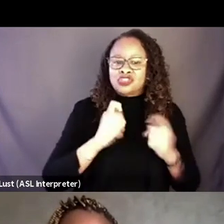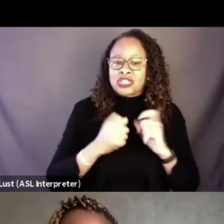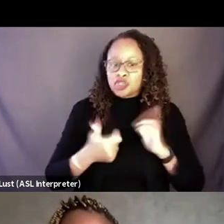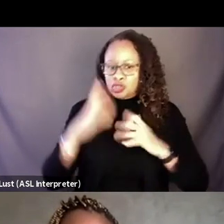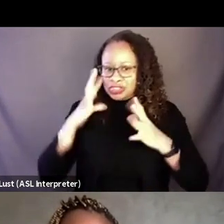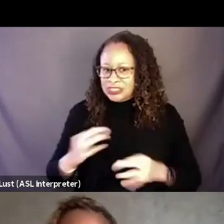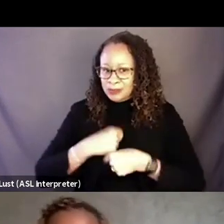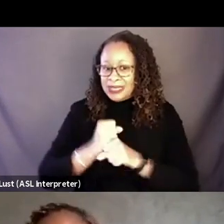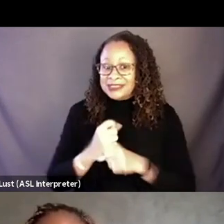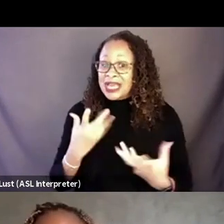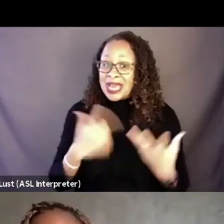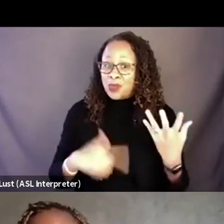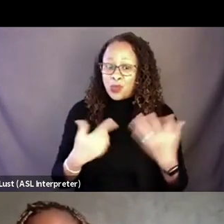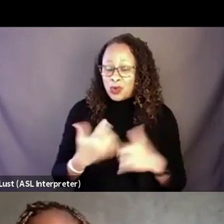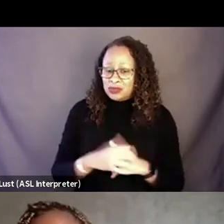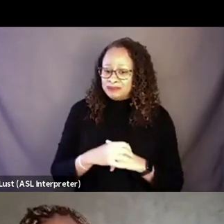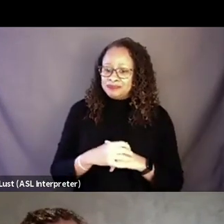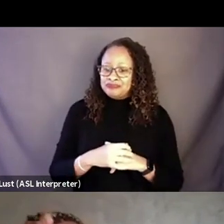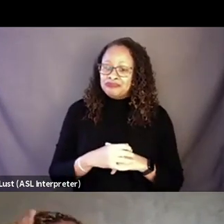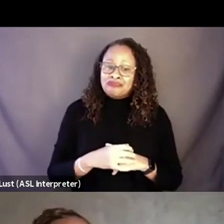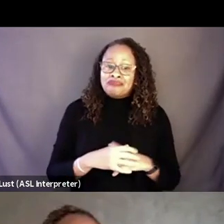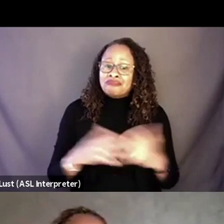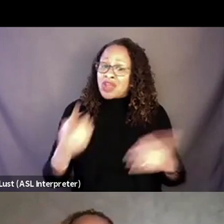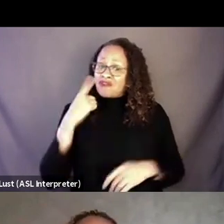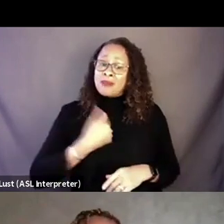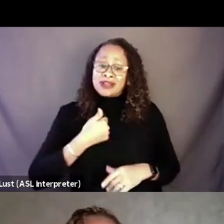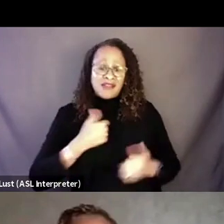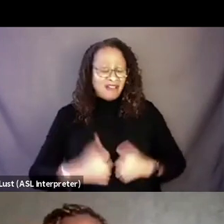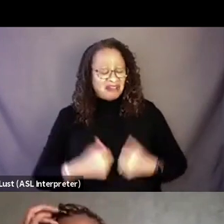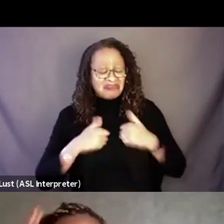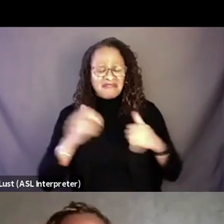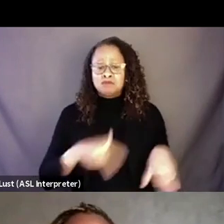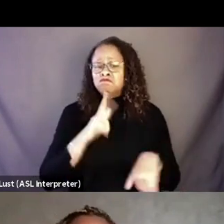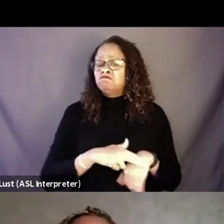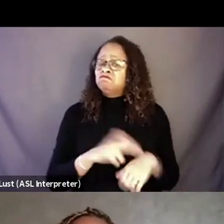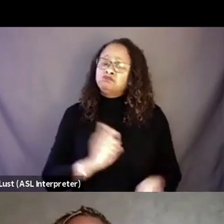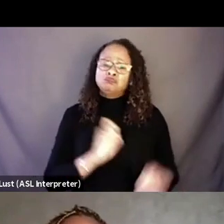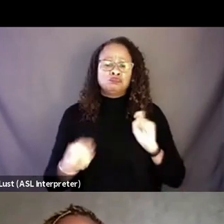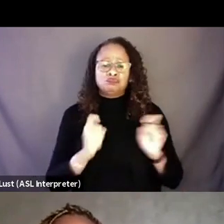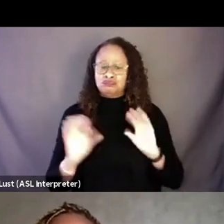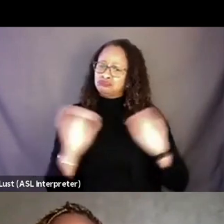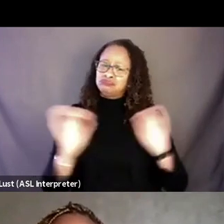So I live my life like it was normal so there was no I didn't change my lifestyle in any way for because I was being filmed.